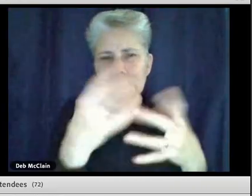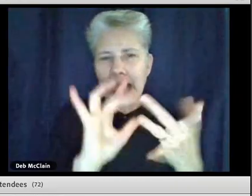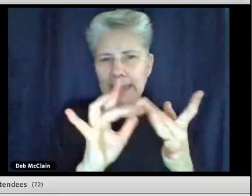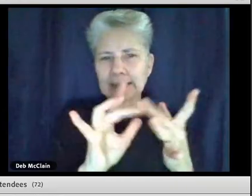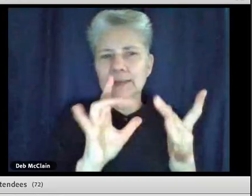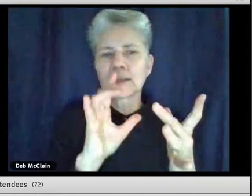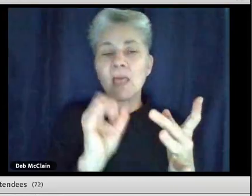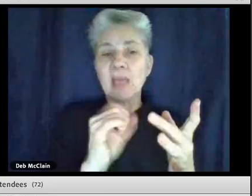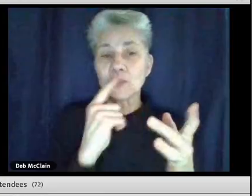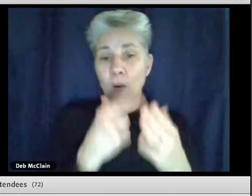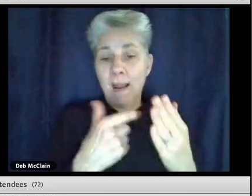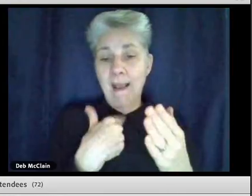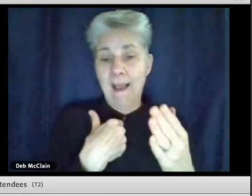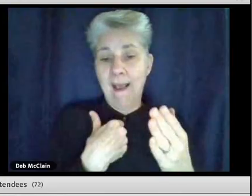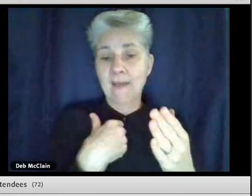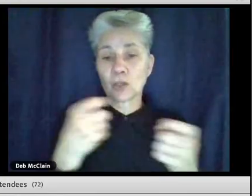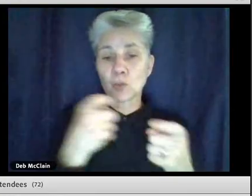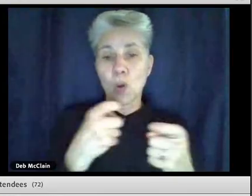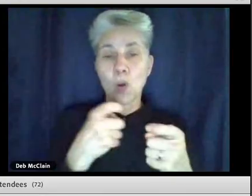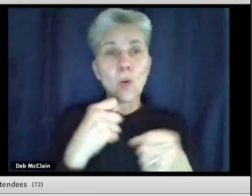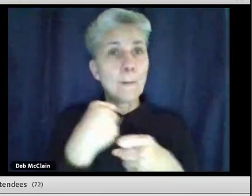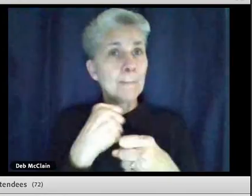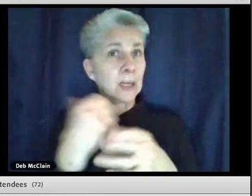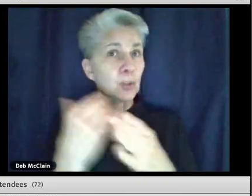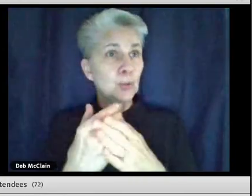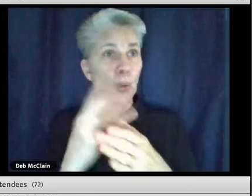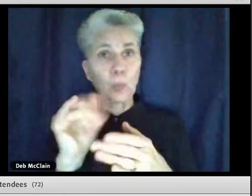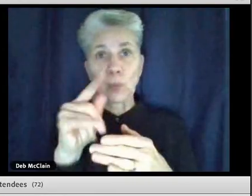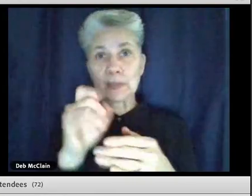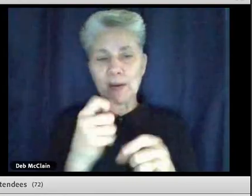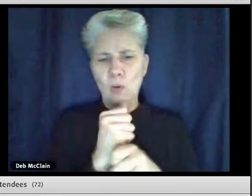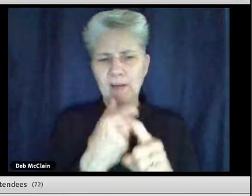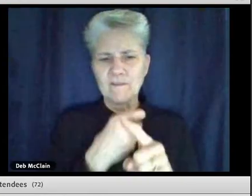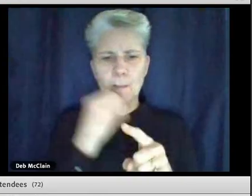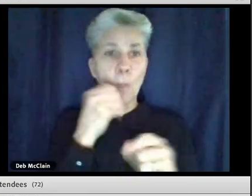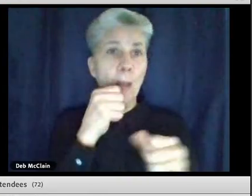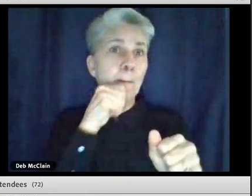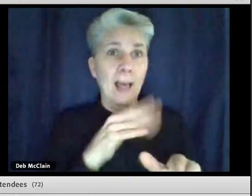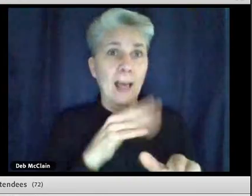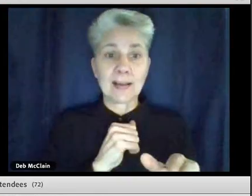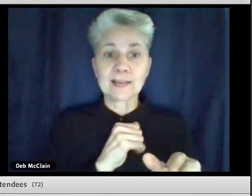Again, know the facts. That's in red because that's one thing I have control over. Create a new routine.